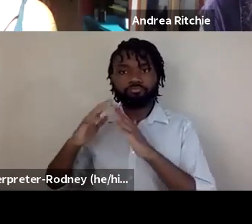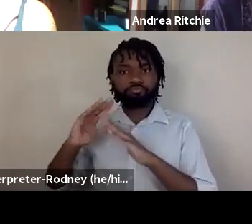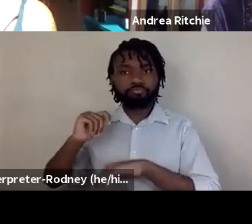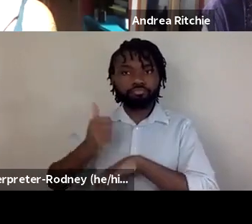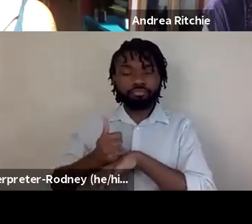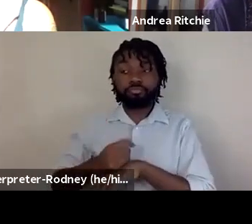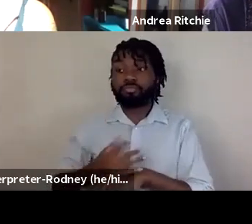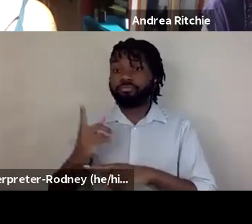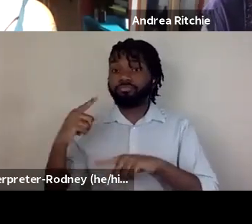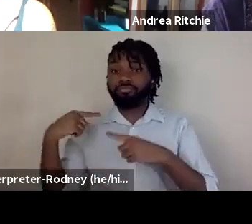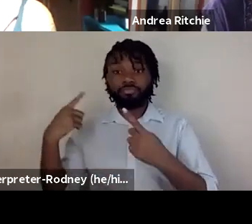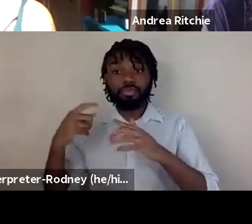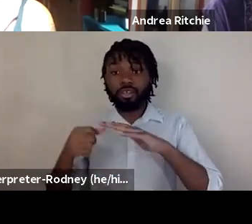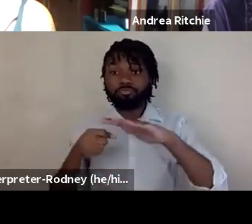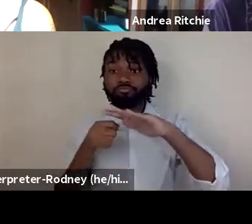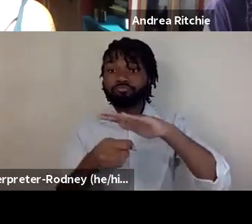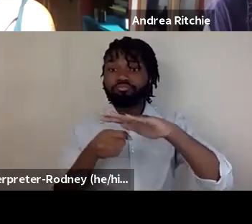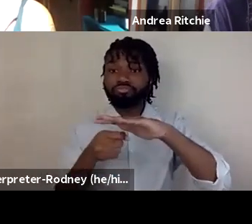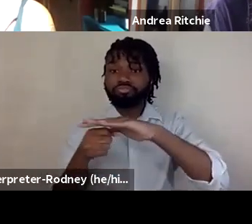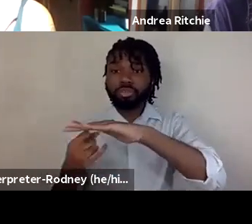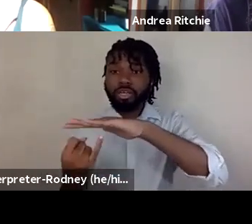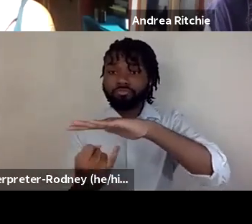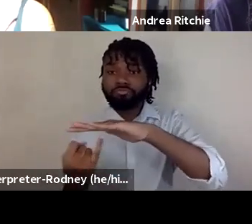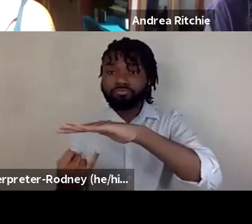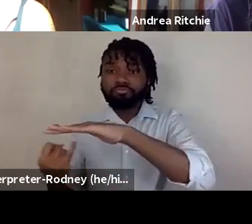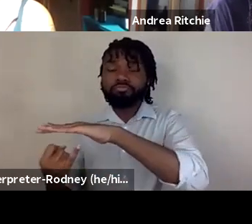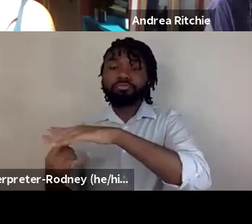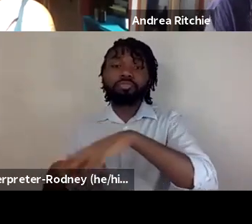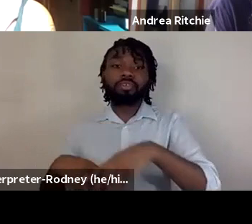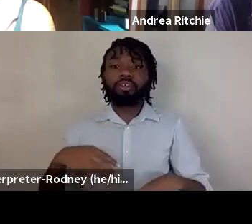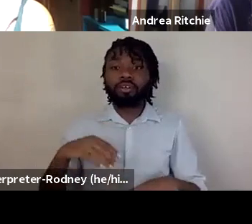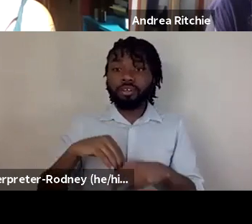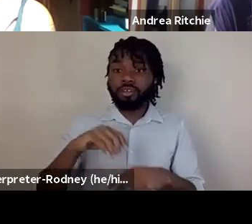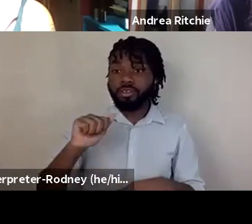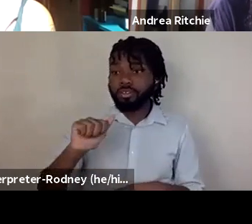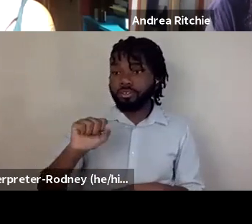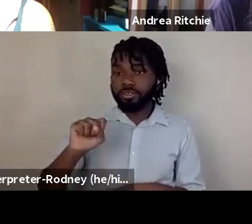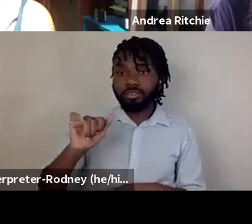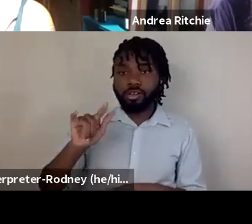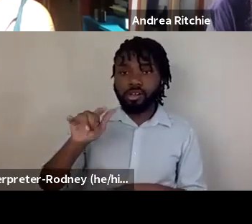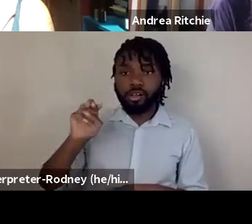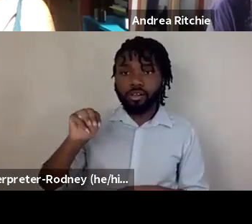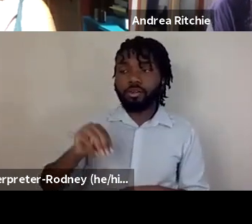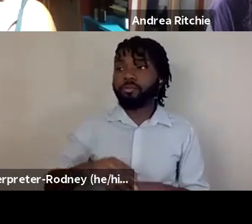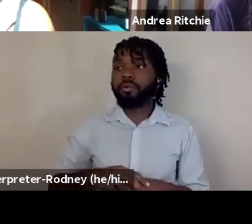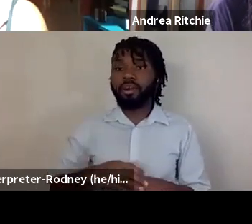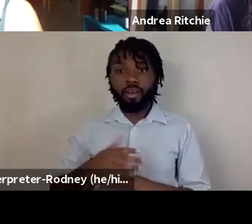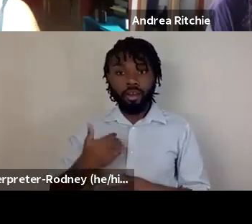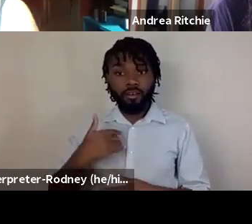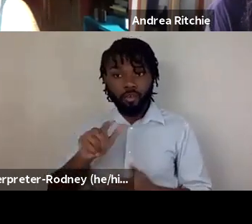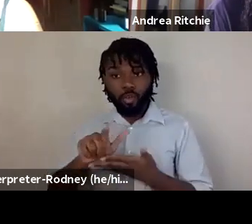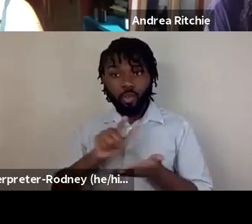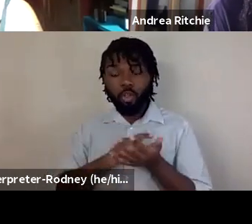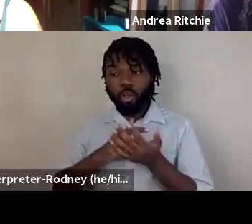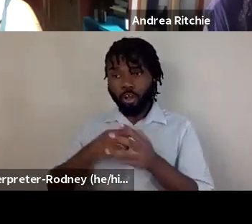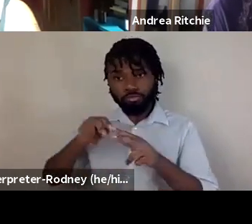have been policed under laws that were explicitly created to remove disabled bodies